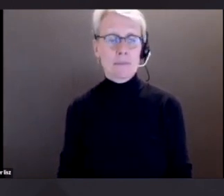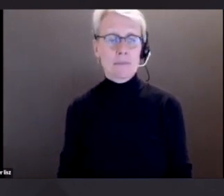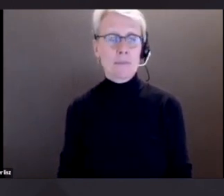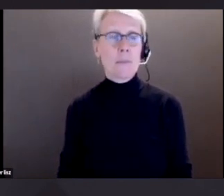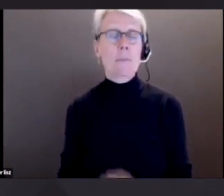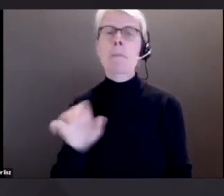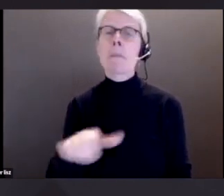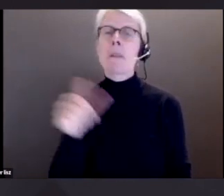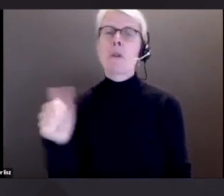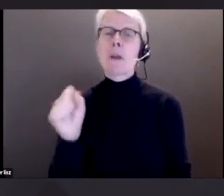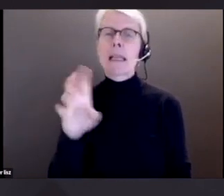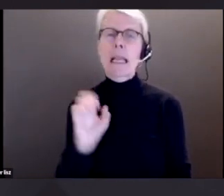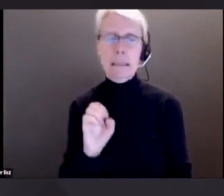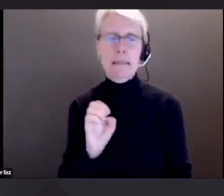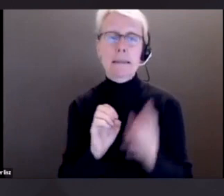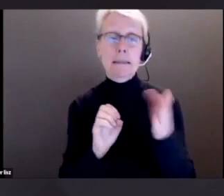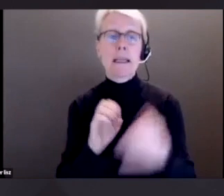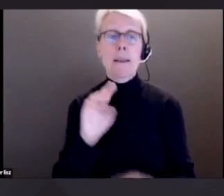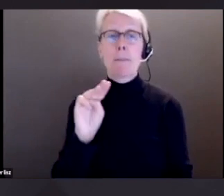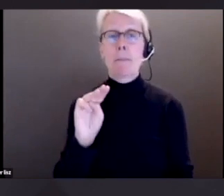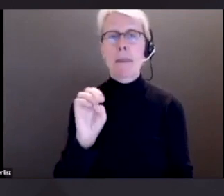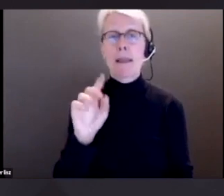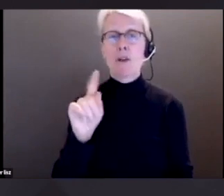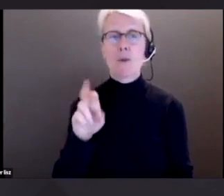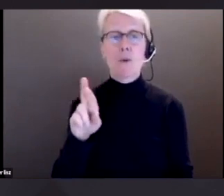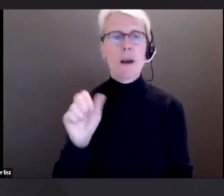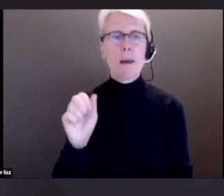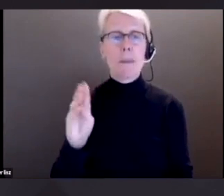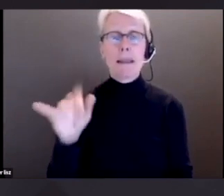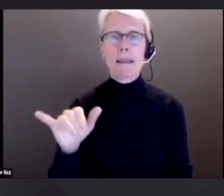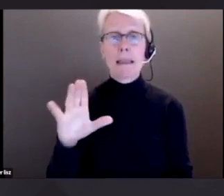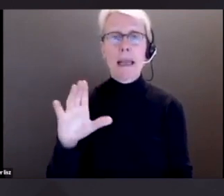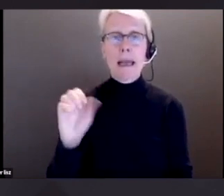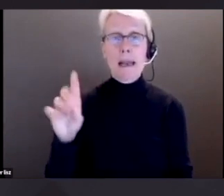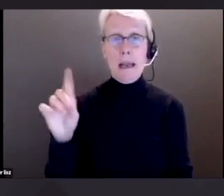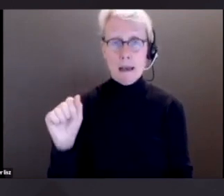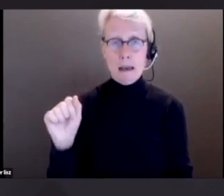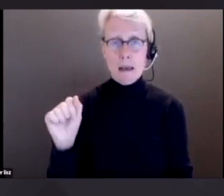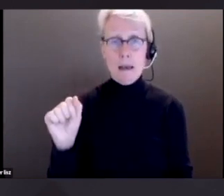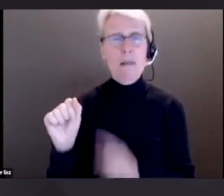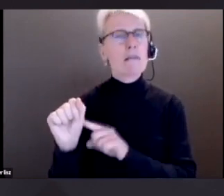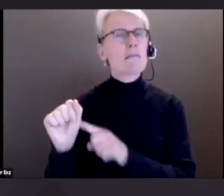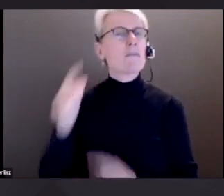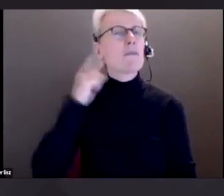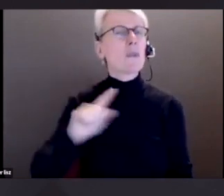MentorAbility Canada is a national initiative that in collaboration with community partners